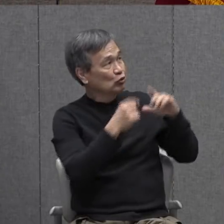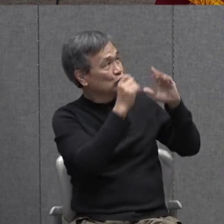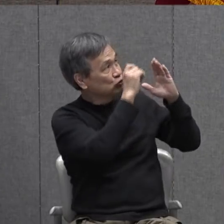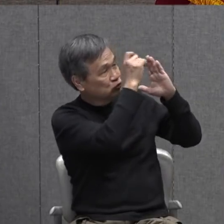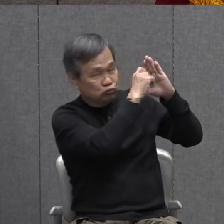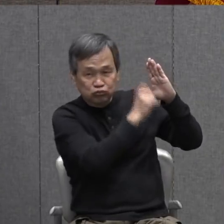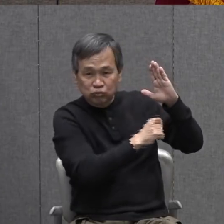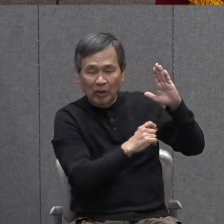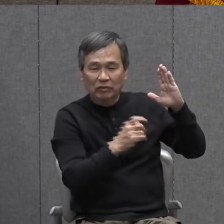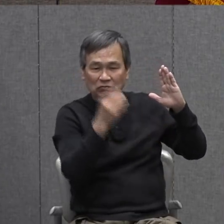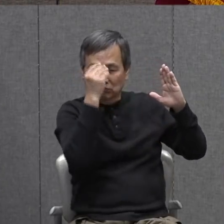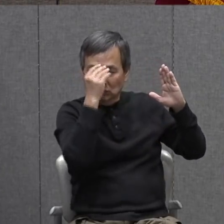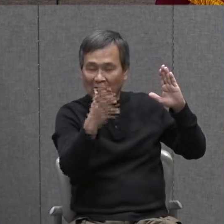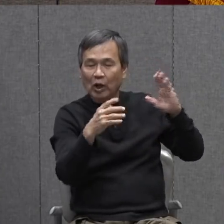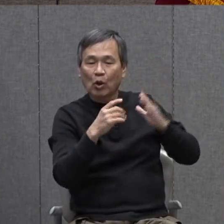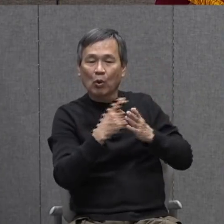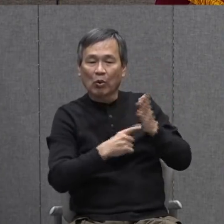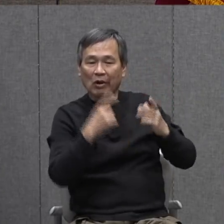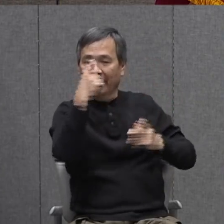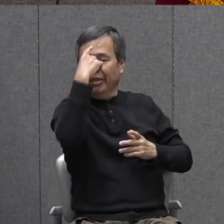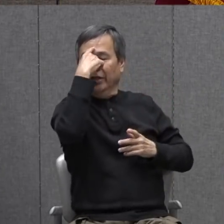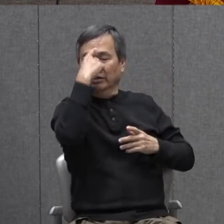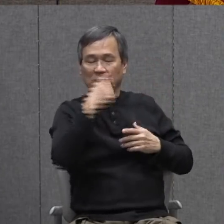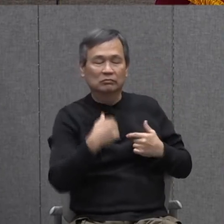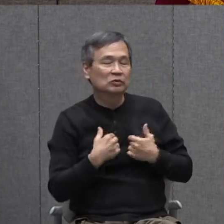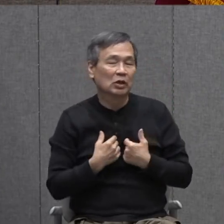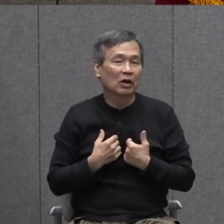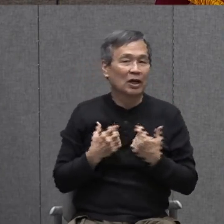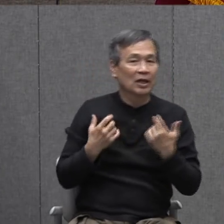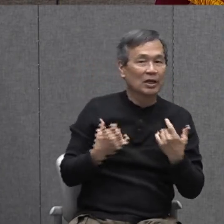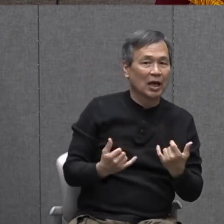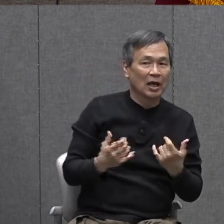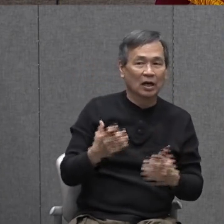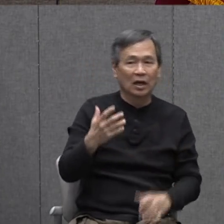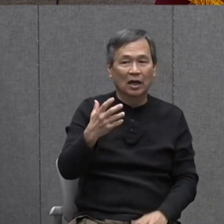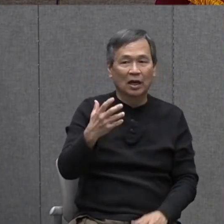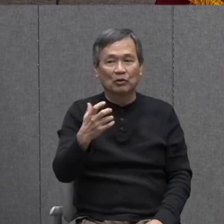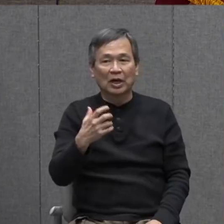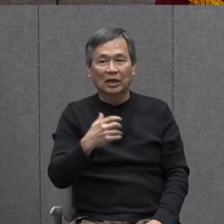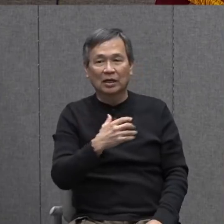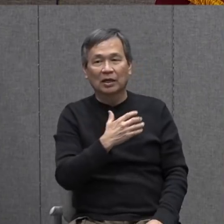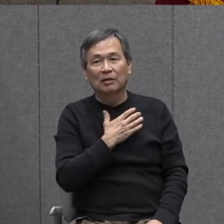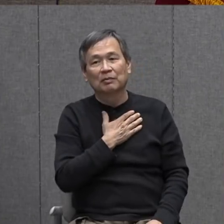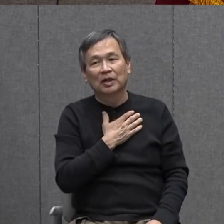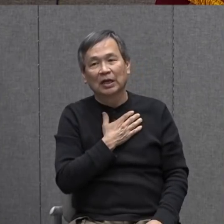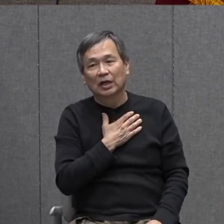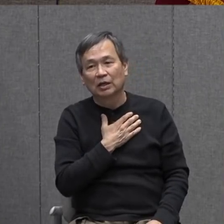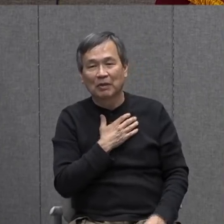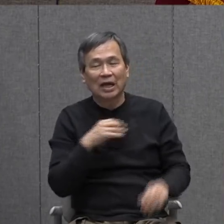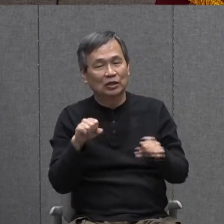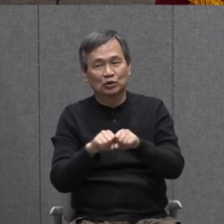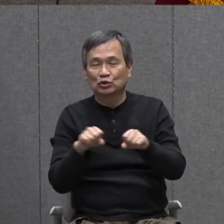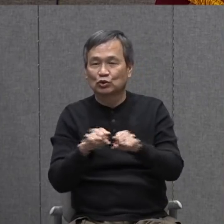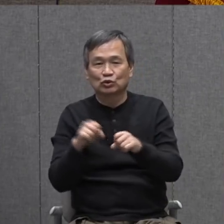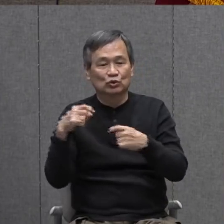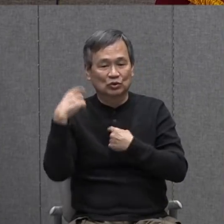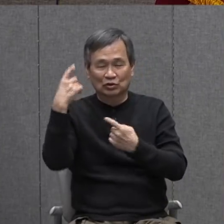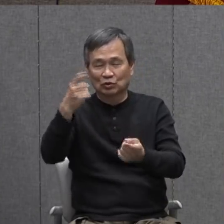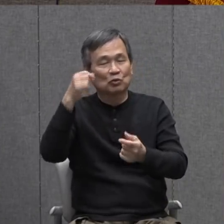Next, I'm gonna draw my shoe because I've been waiting to draw my shoe since we started and you know this.